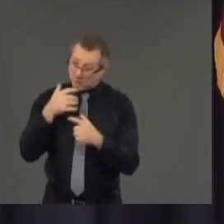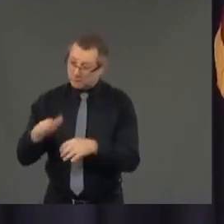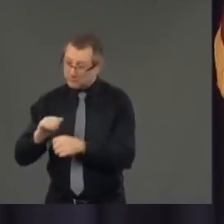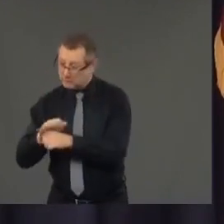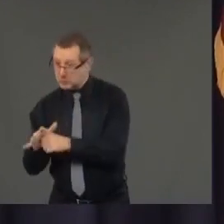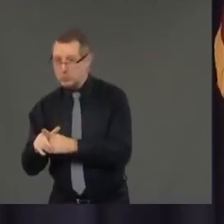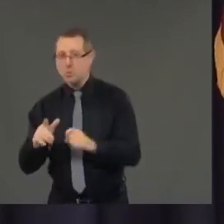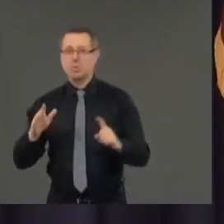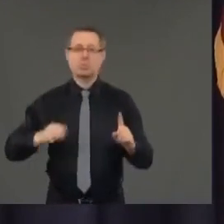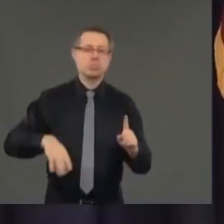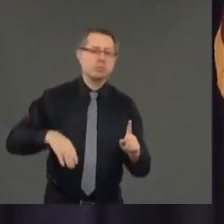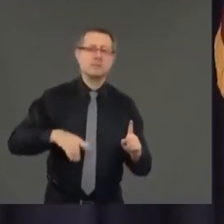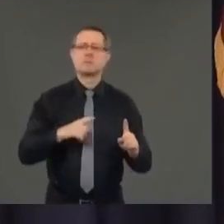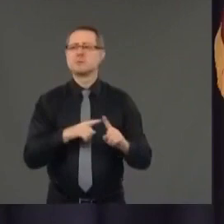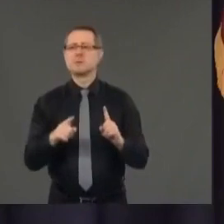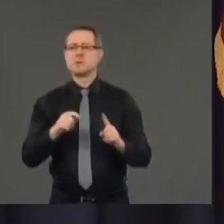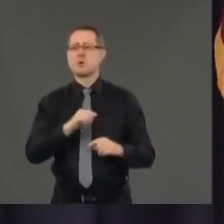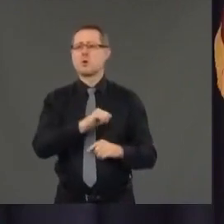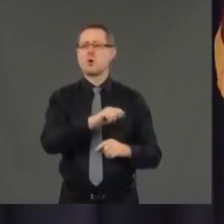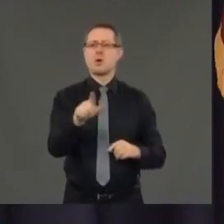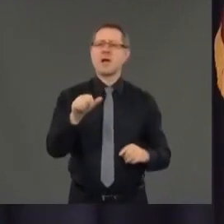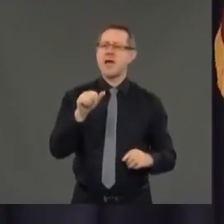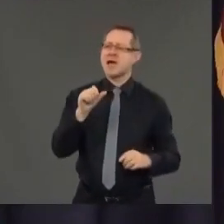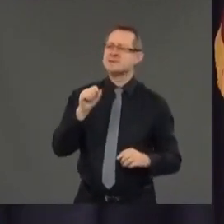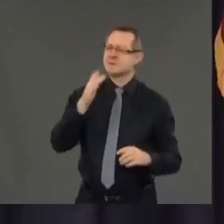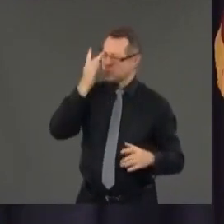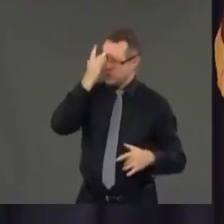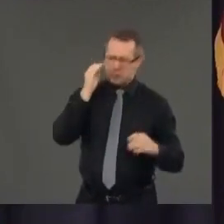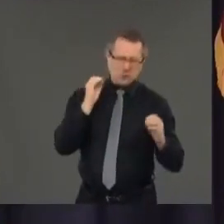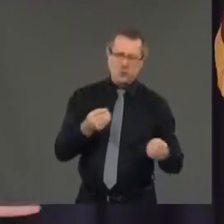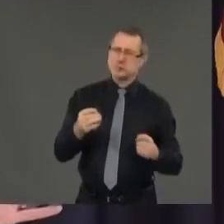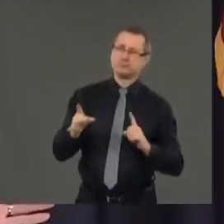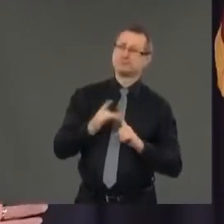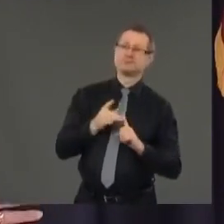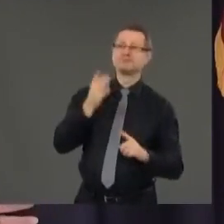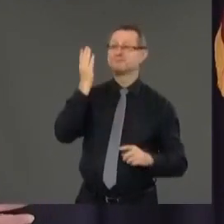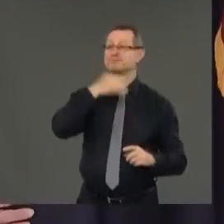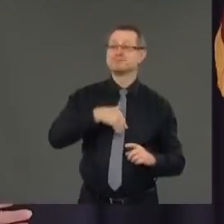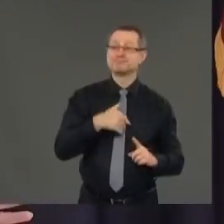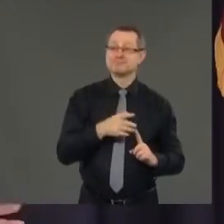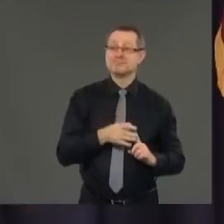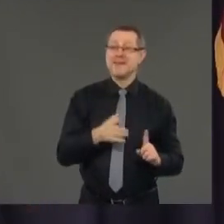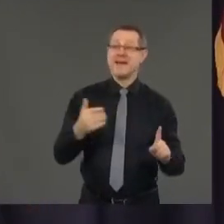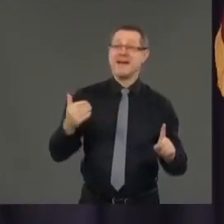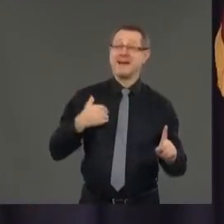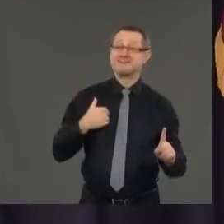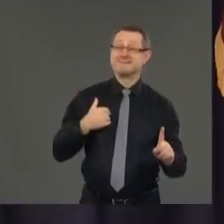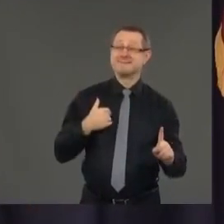EVERY SINGLE PRISON 55 AND OLDER, REGARDLESS THEY HAD COME